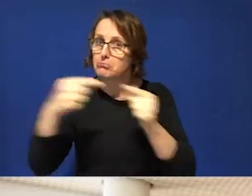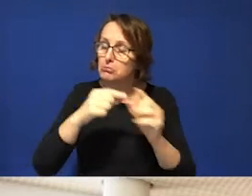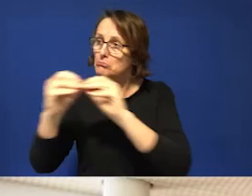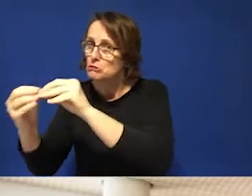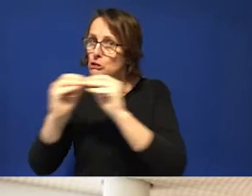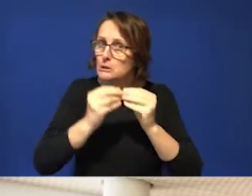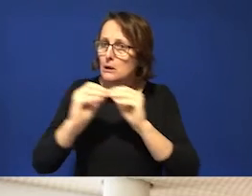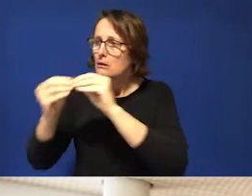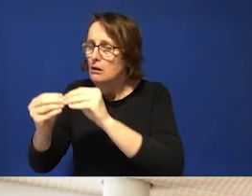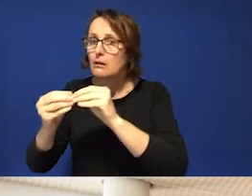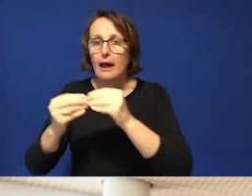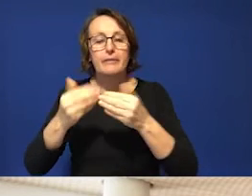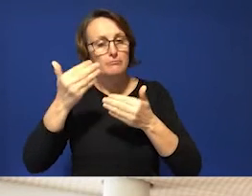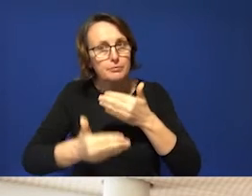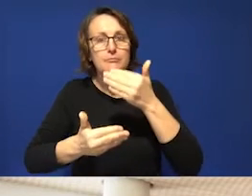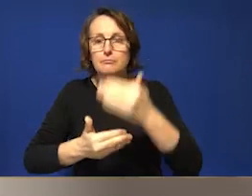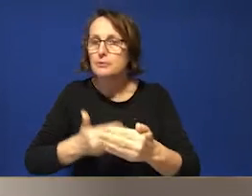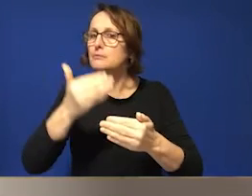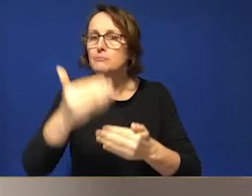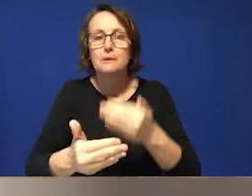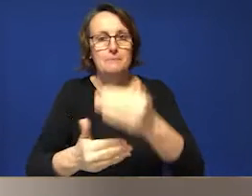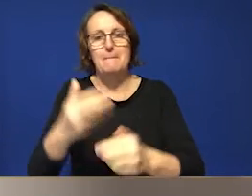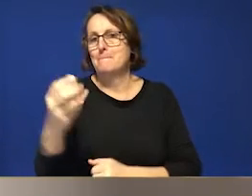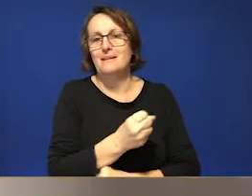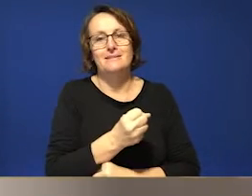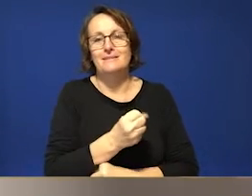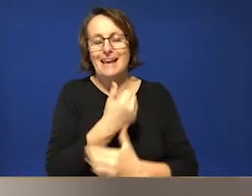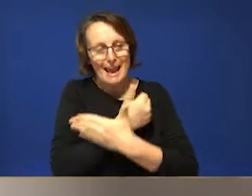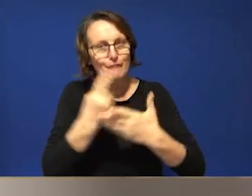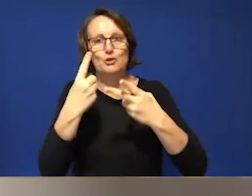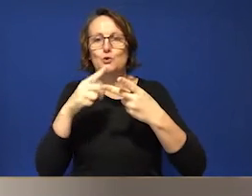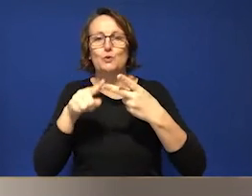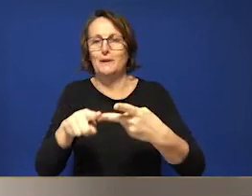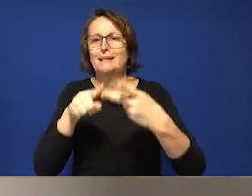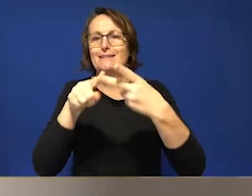the best things out of that were taken to the next one. And so what happened is that,